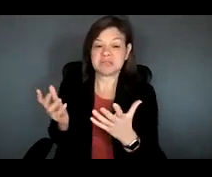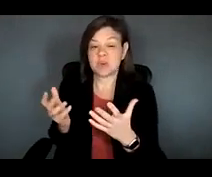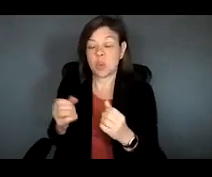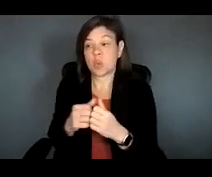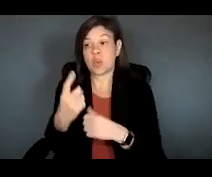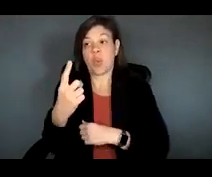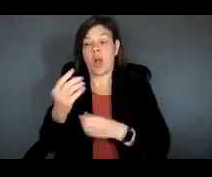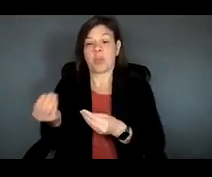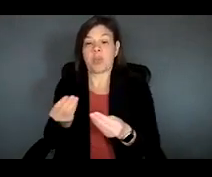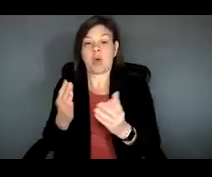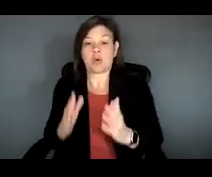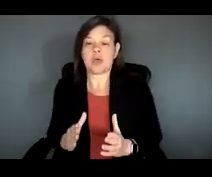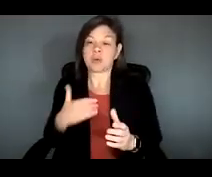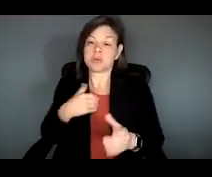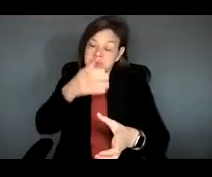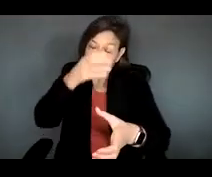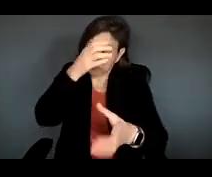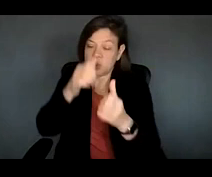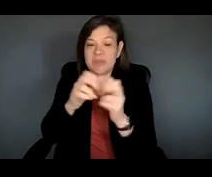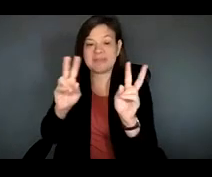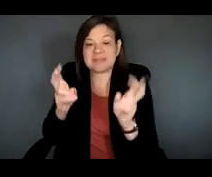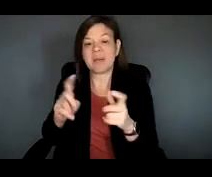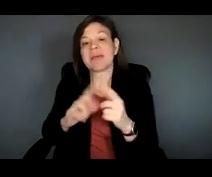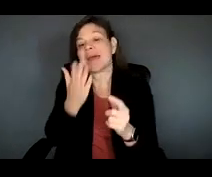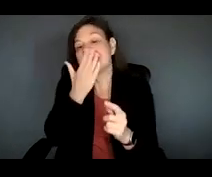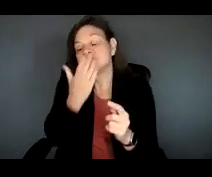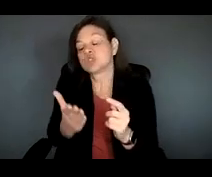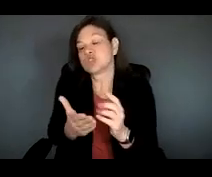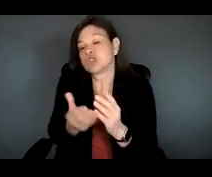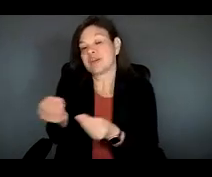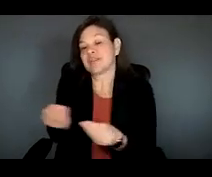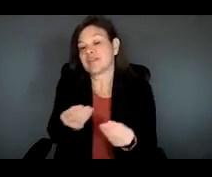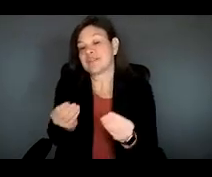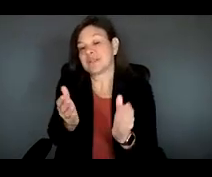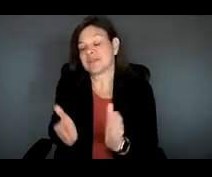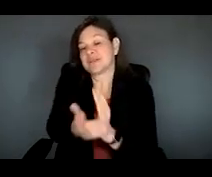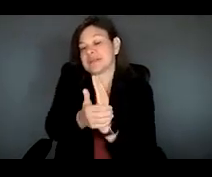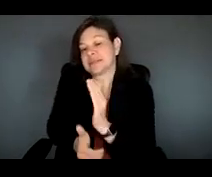versed in the topic and has good facilitation skills. And in putting together something